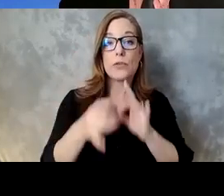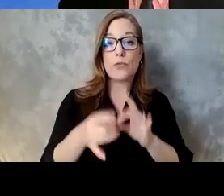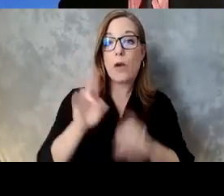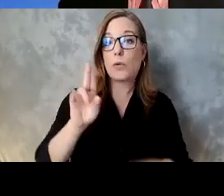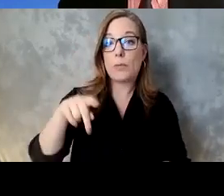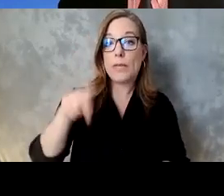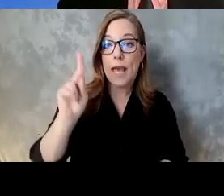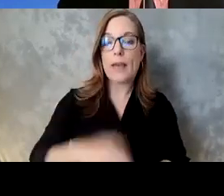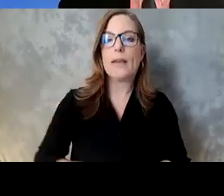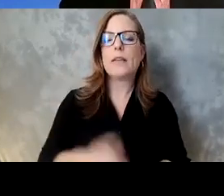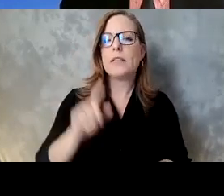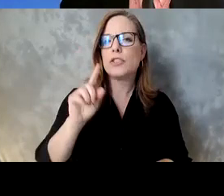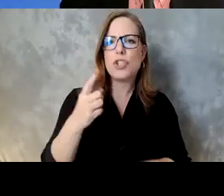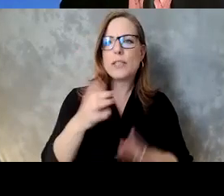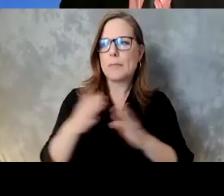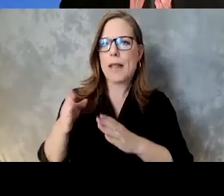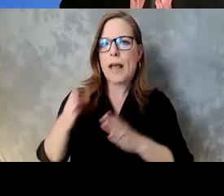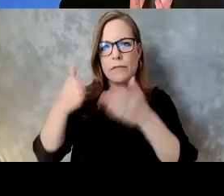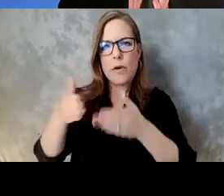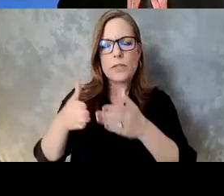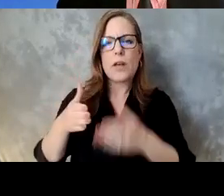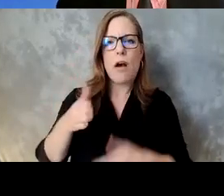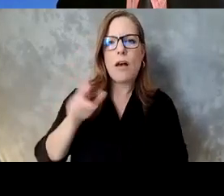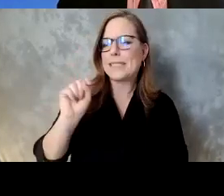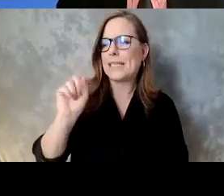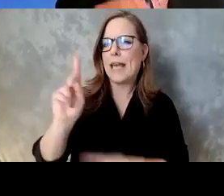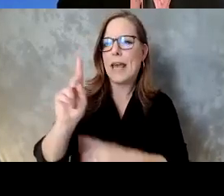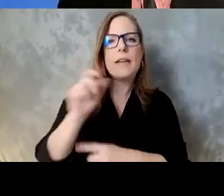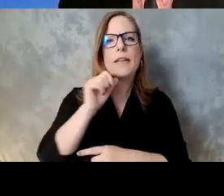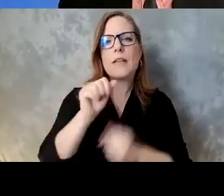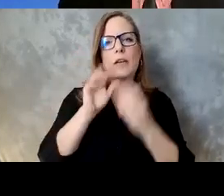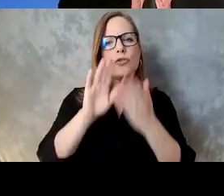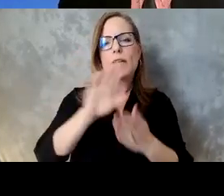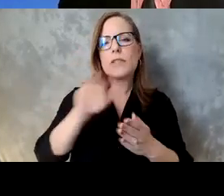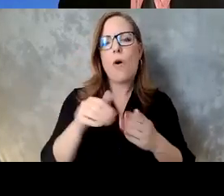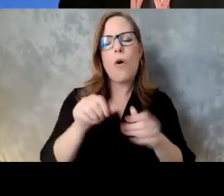around TK does not all address all the areas where LEAs are being asked to plan under state